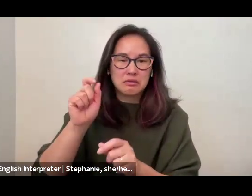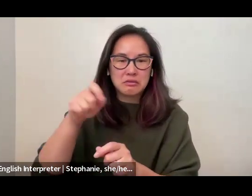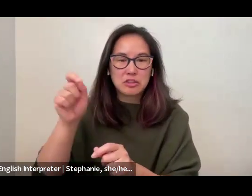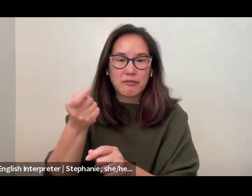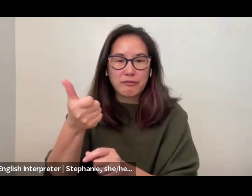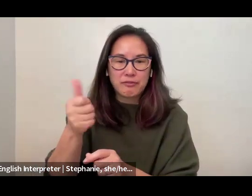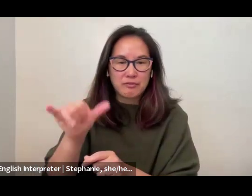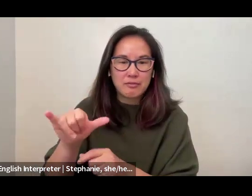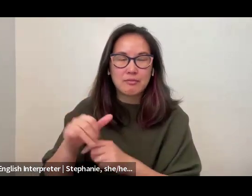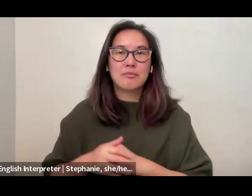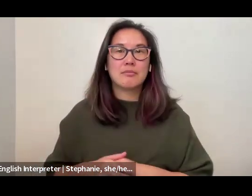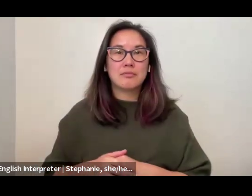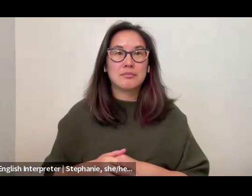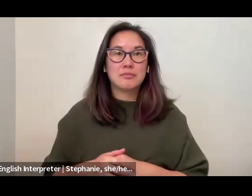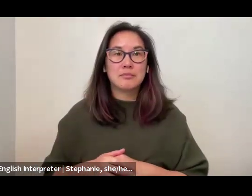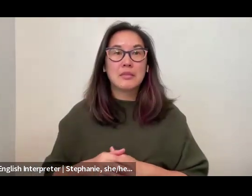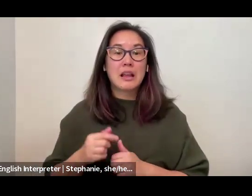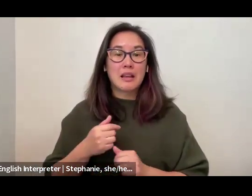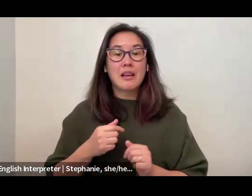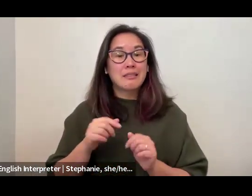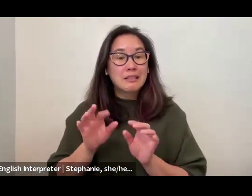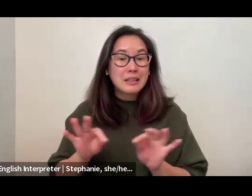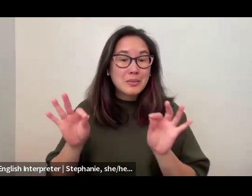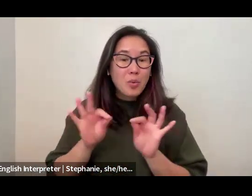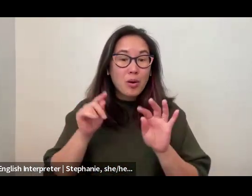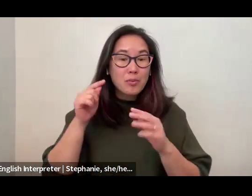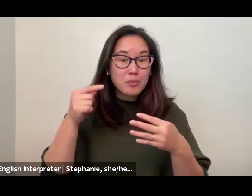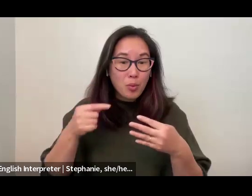We will be reading key points in the chat throughout the program to bring